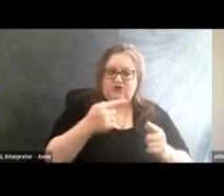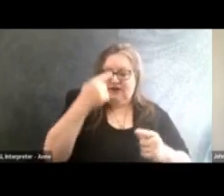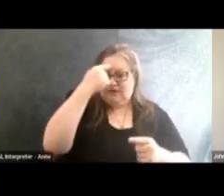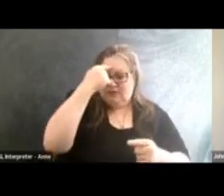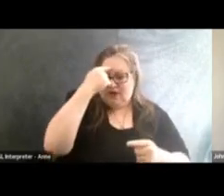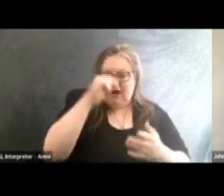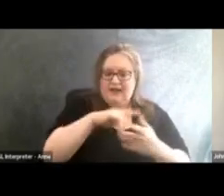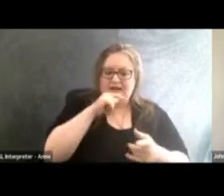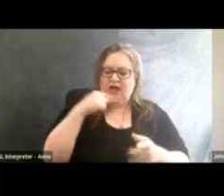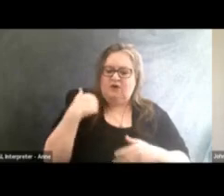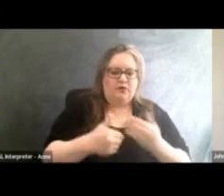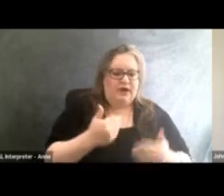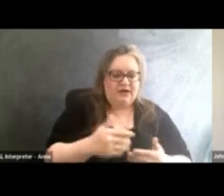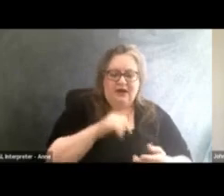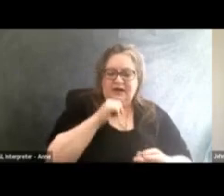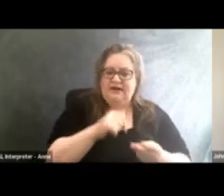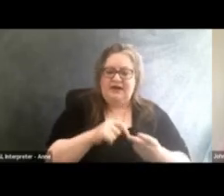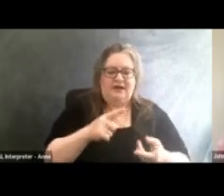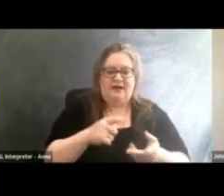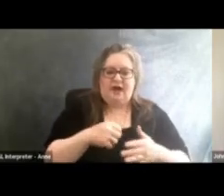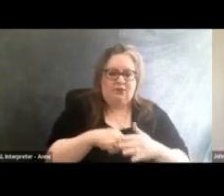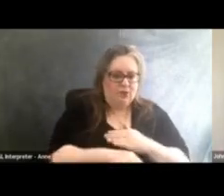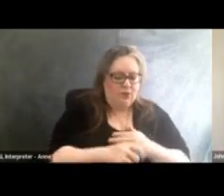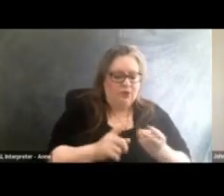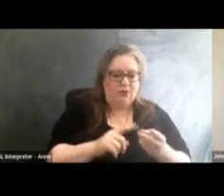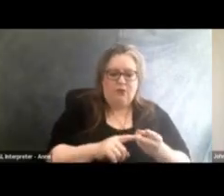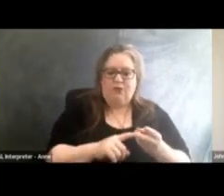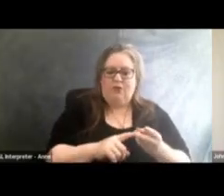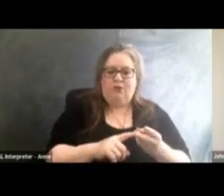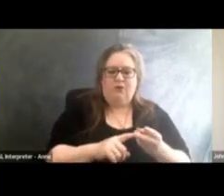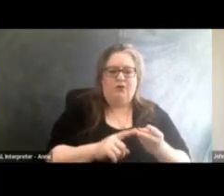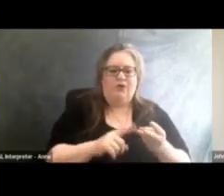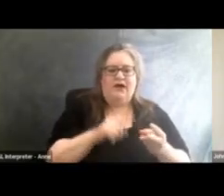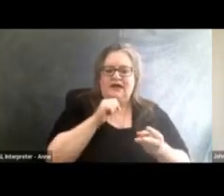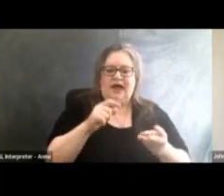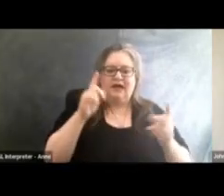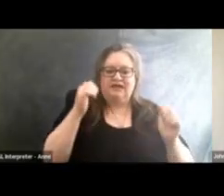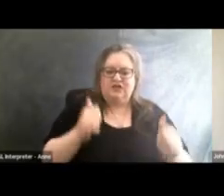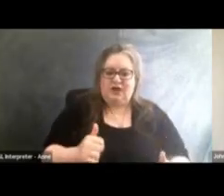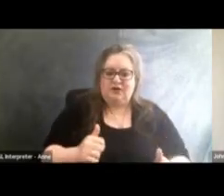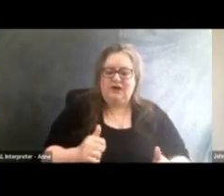not hereditary. It's not congenital, meaning with birth, it's not degenerative. The most